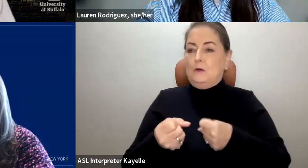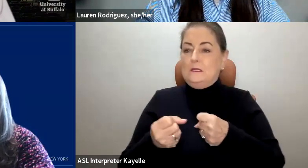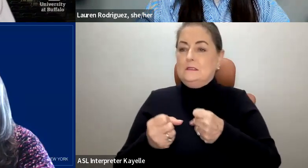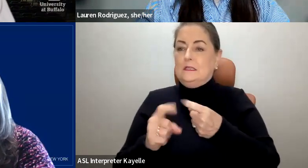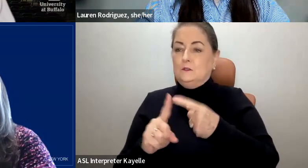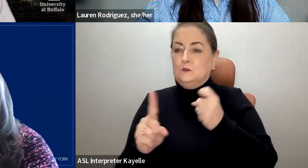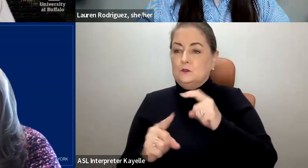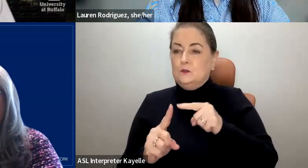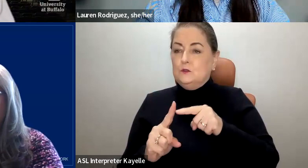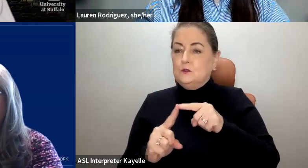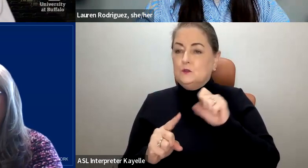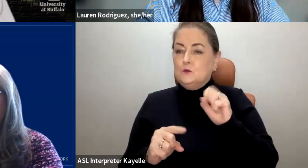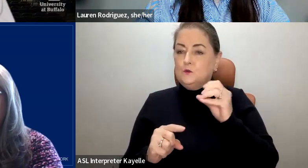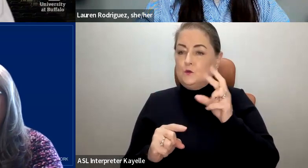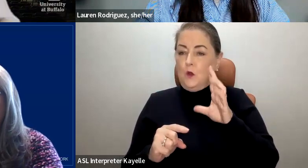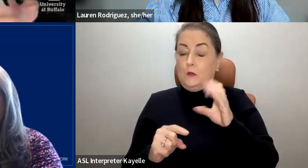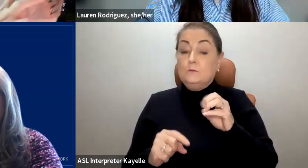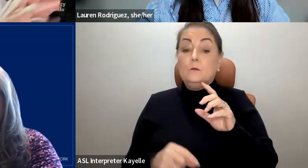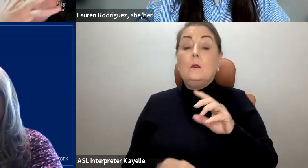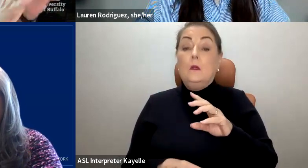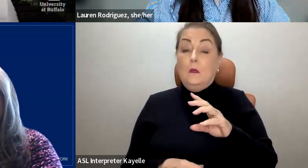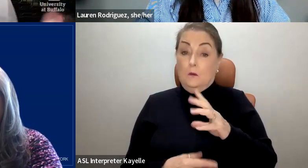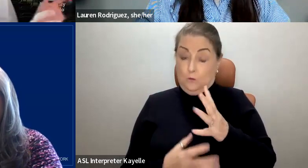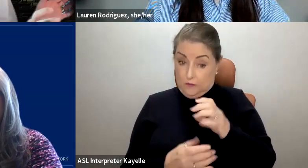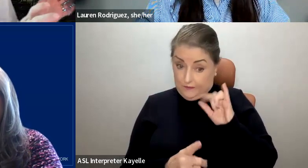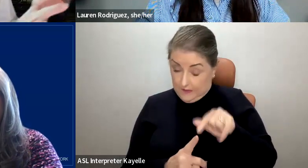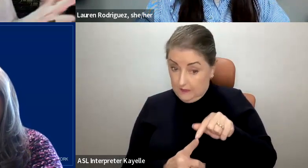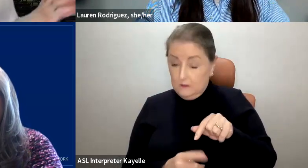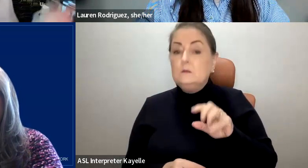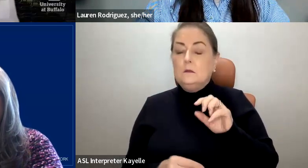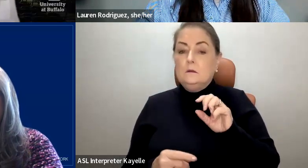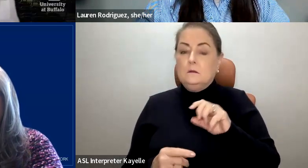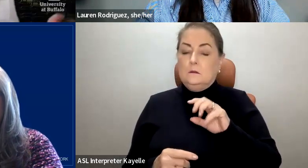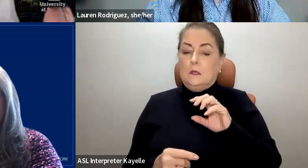So in order to be a trusted source, we know at SUNY need to